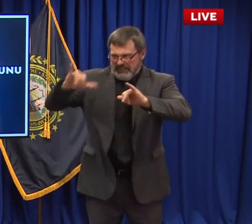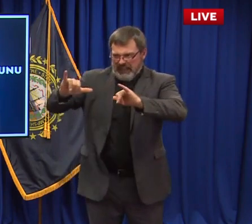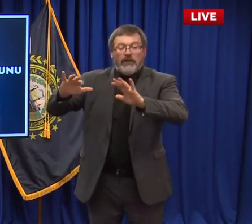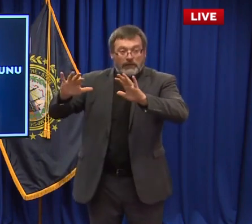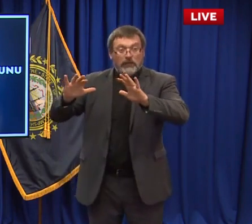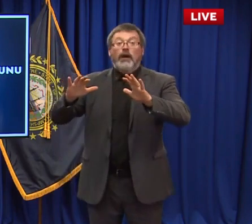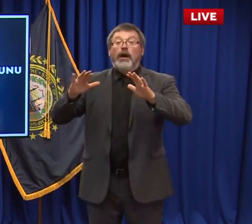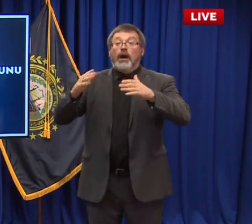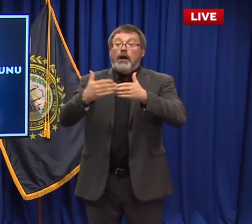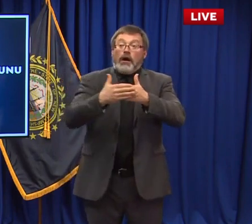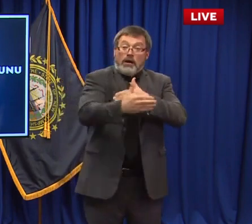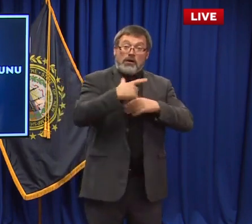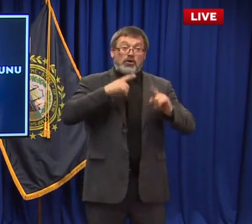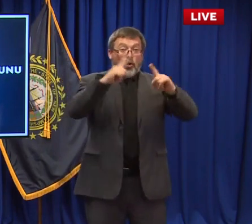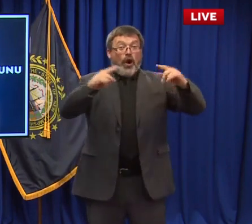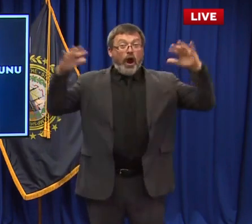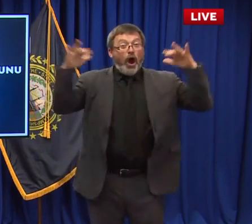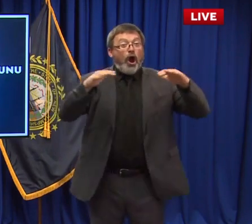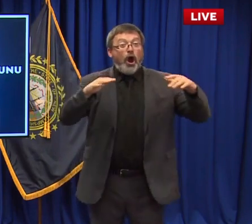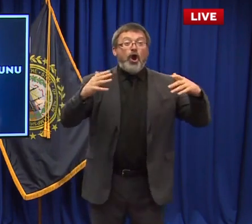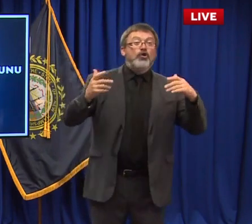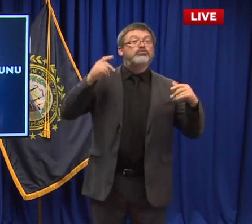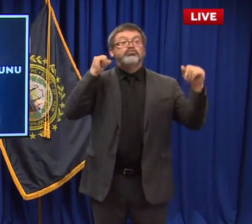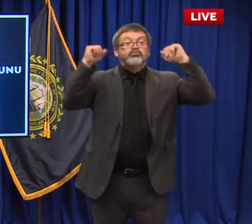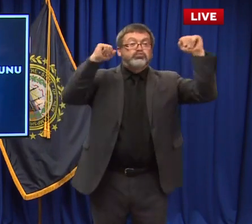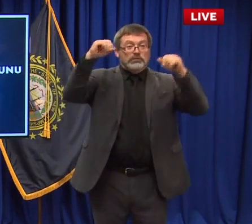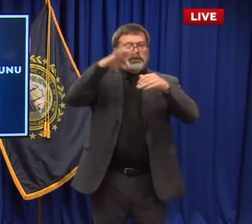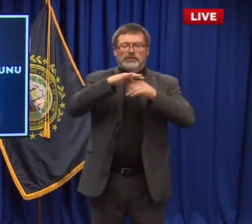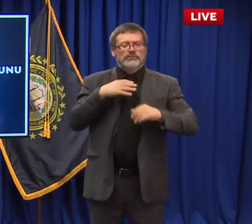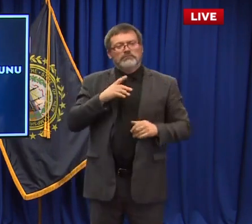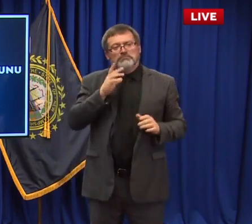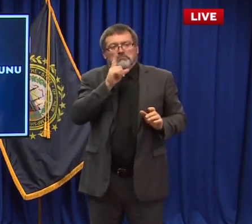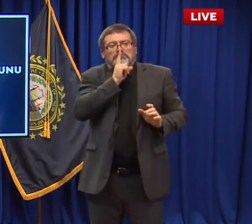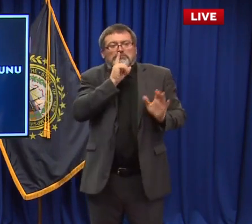I TEND TO AVOID THOSE TYPES OF SITUATIONS AS MUCH AS I CAN.